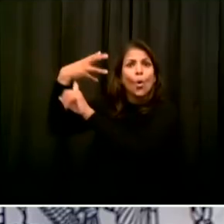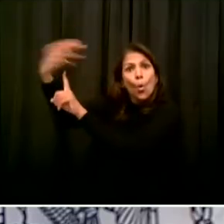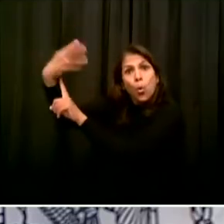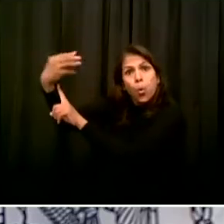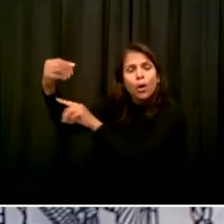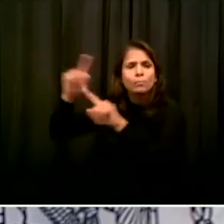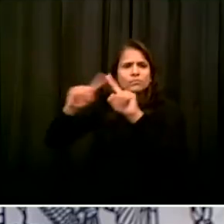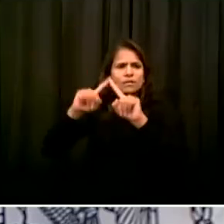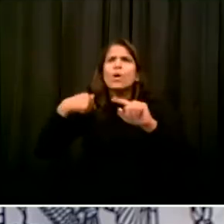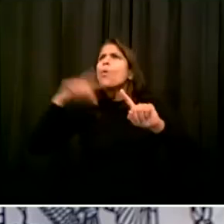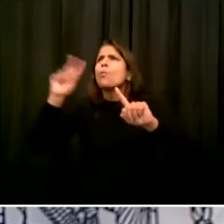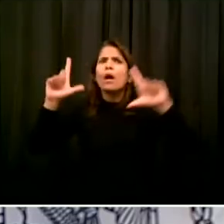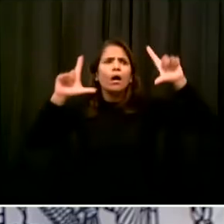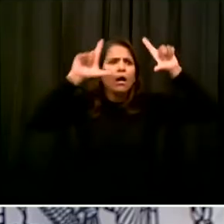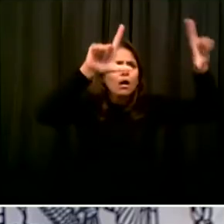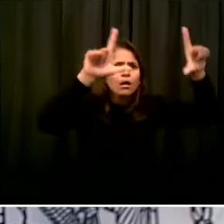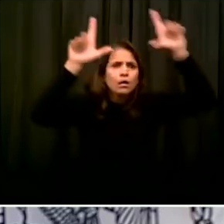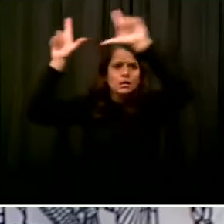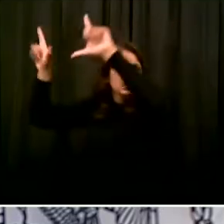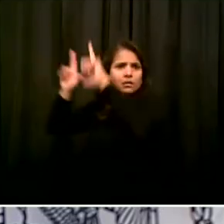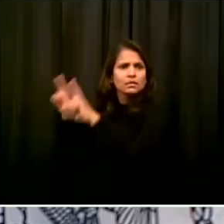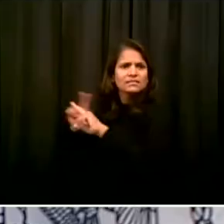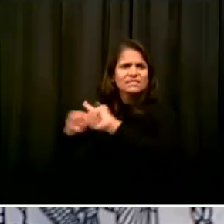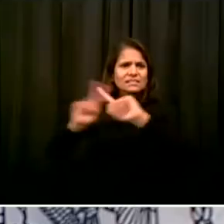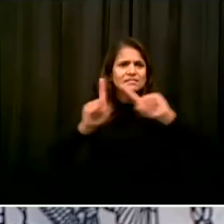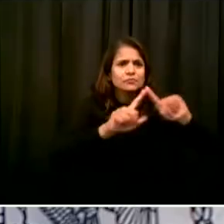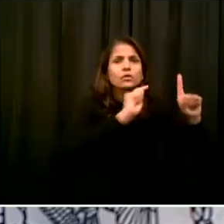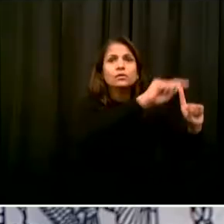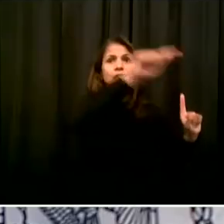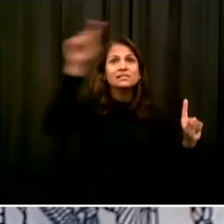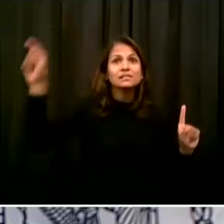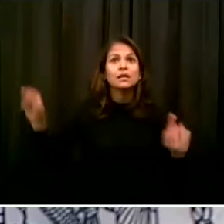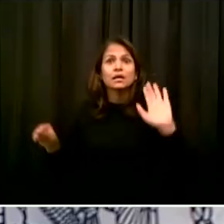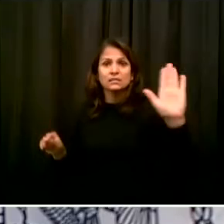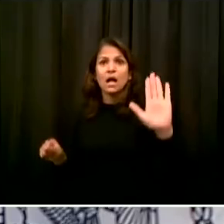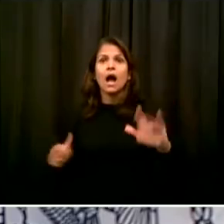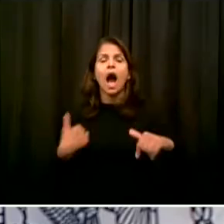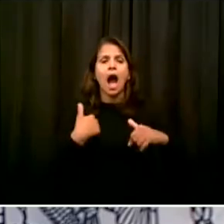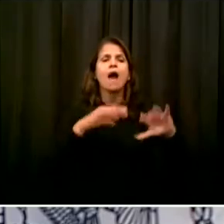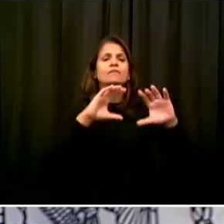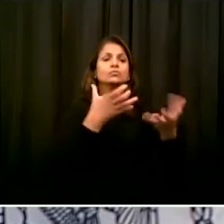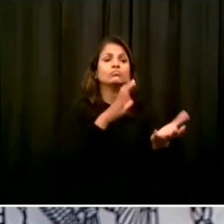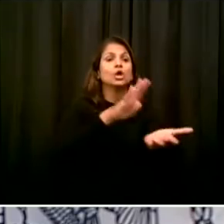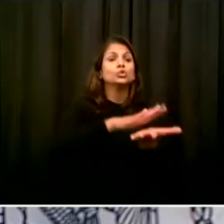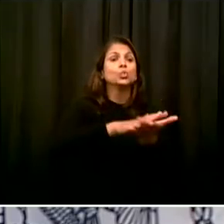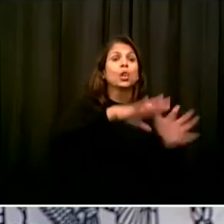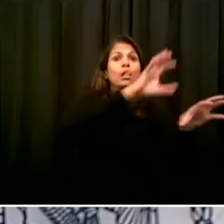FANS, WHETHER OR NOT, OBVIOUSL